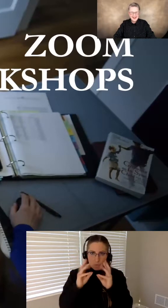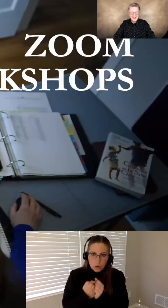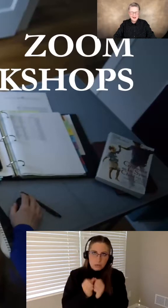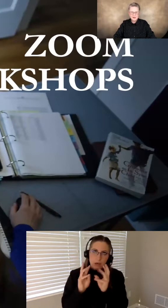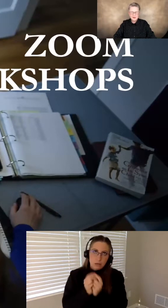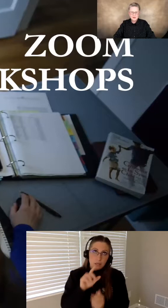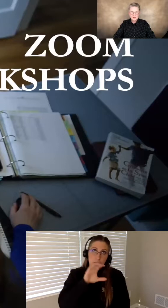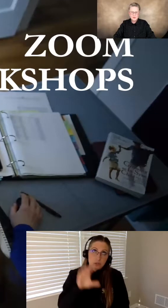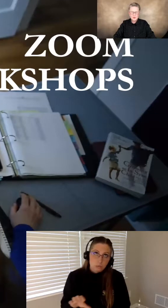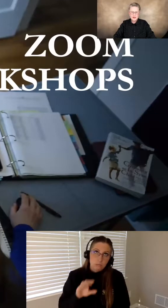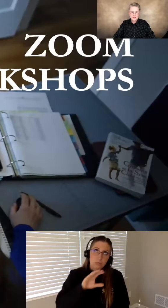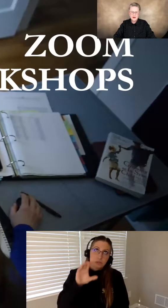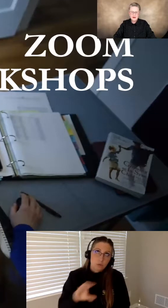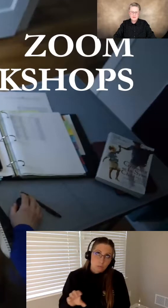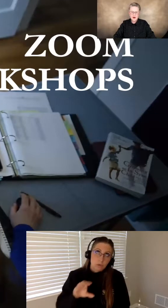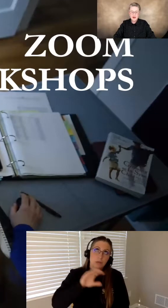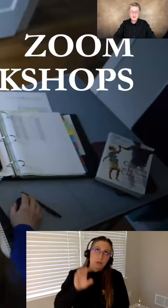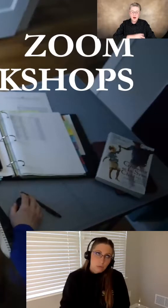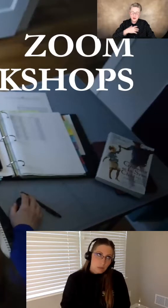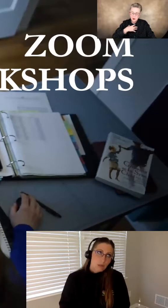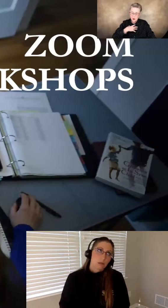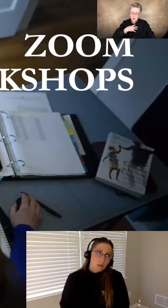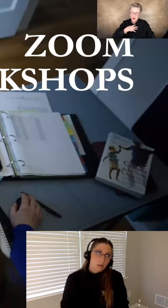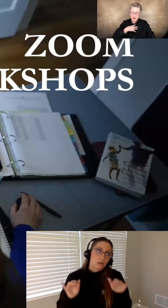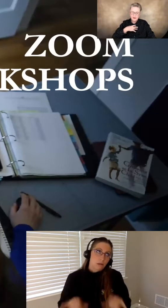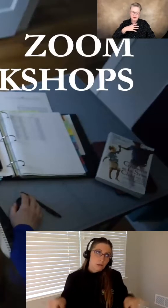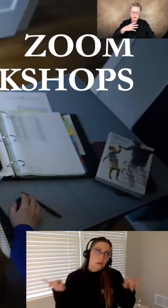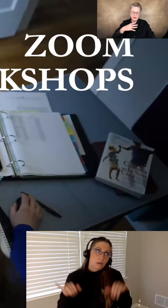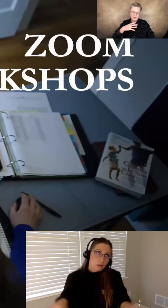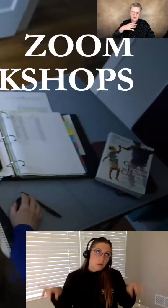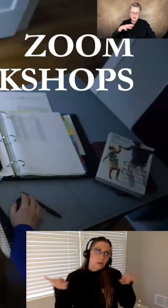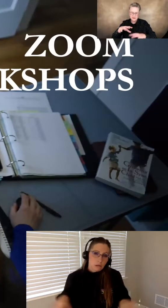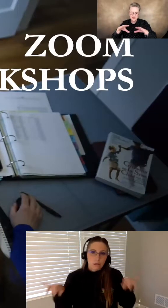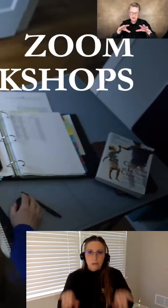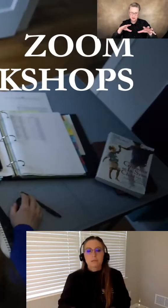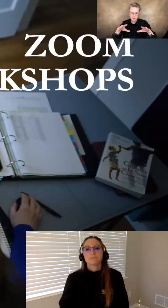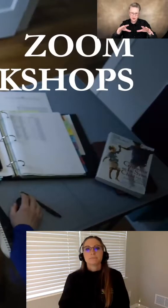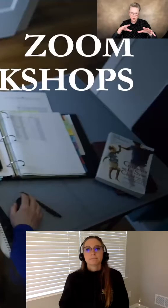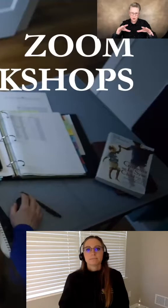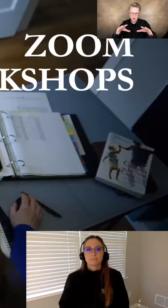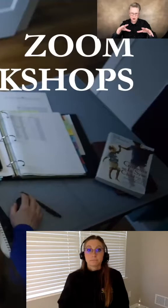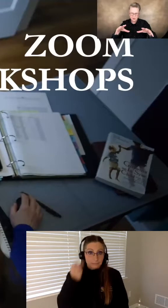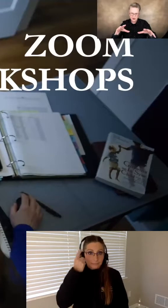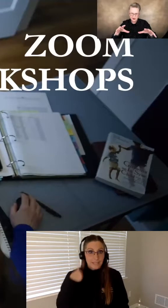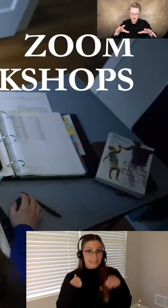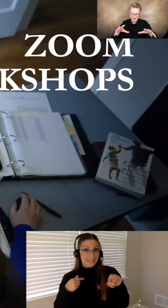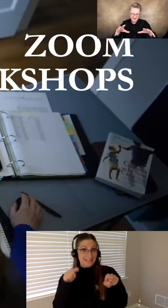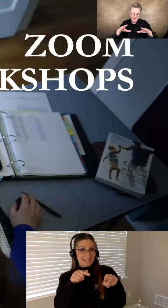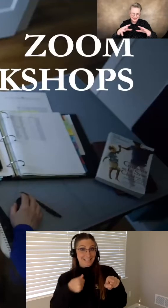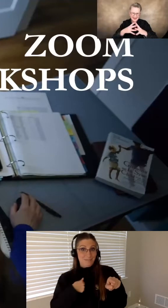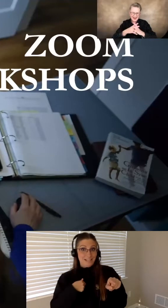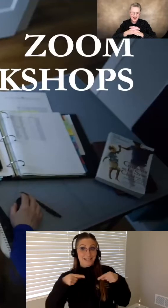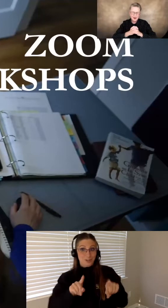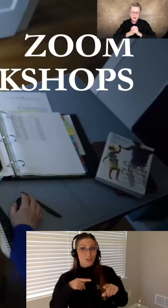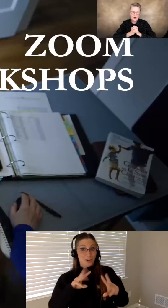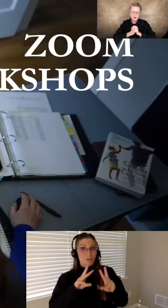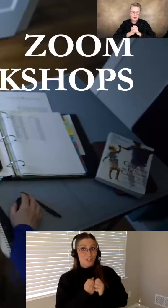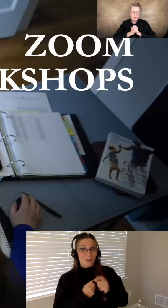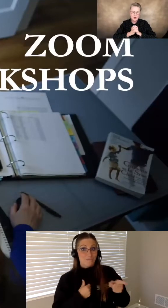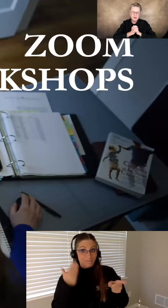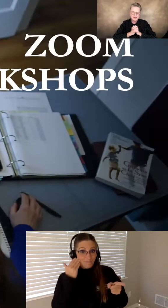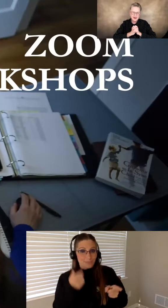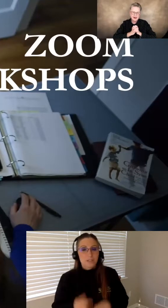and I know and um this is me during a workshop right here, I know that we multitask